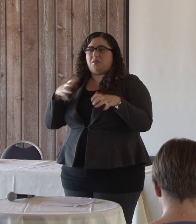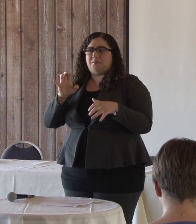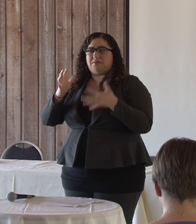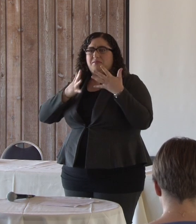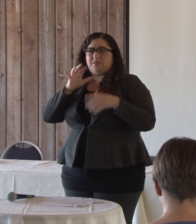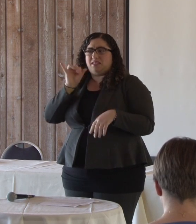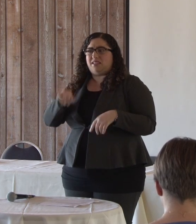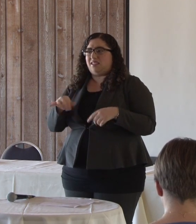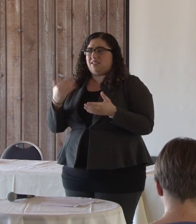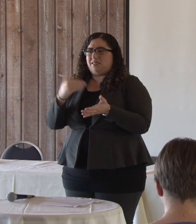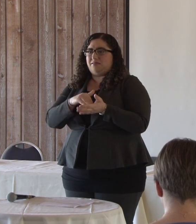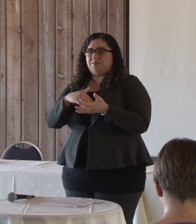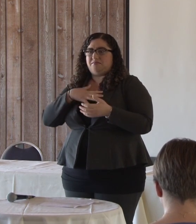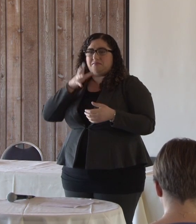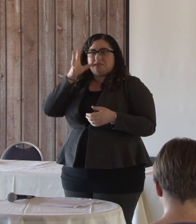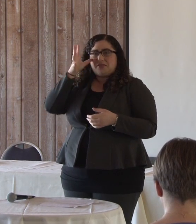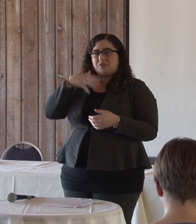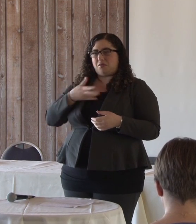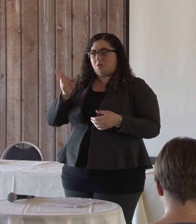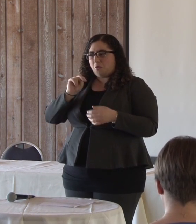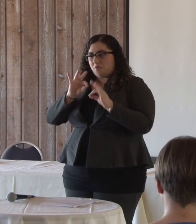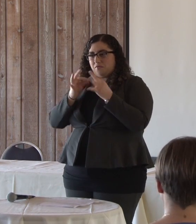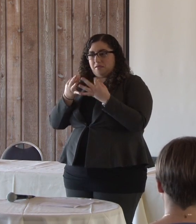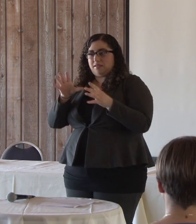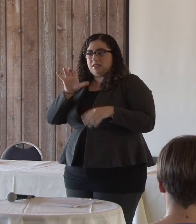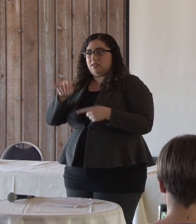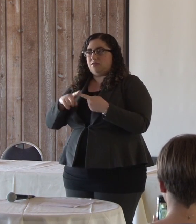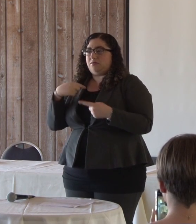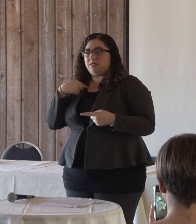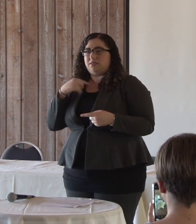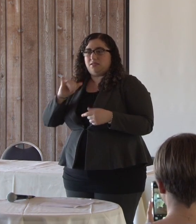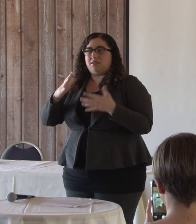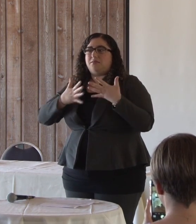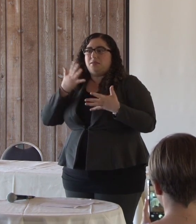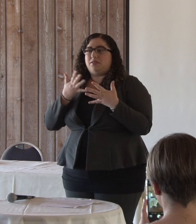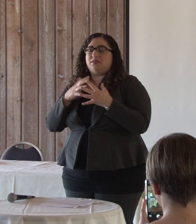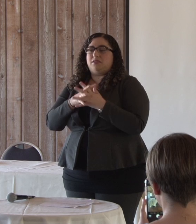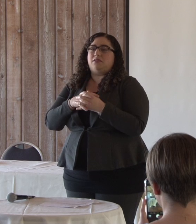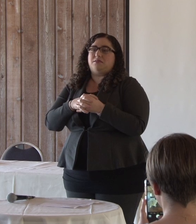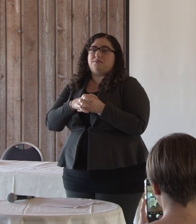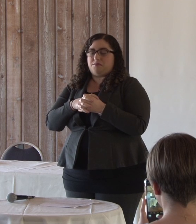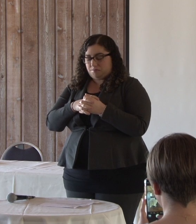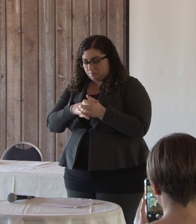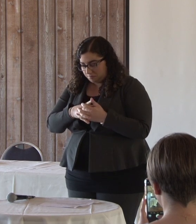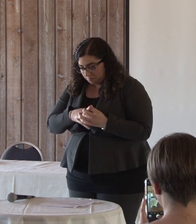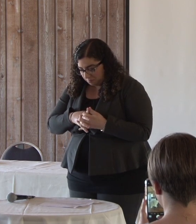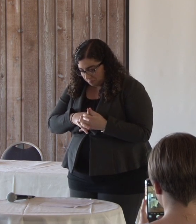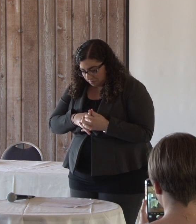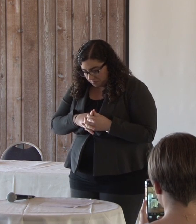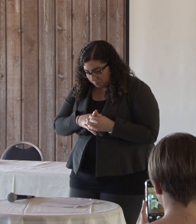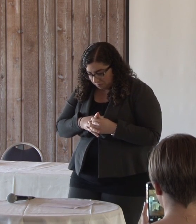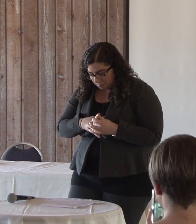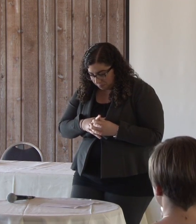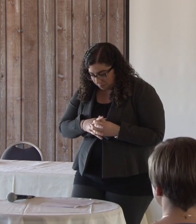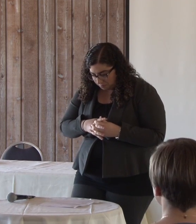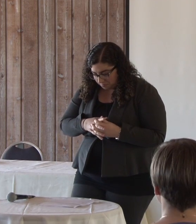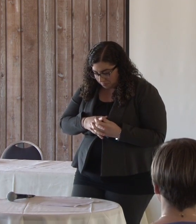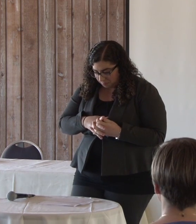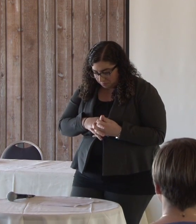Want to communicate with friends or family. I didn't want to be involved because I didn't want to be embarrassed again. If my own family was embarrassed of me